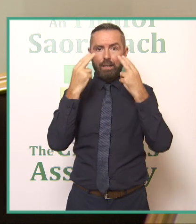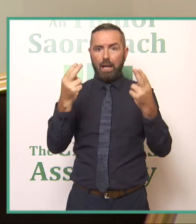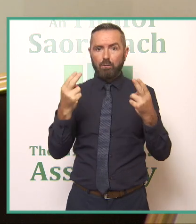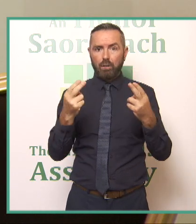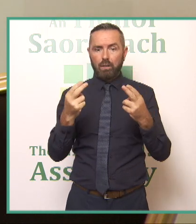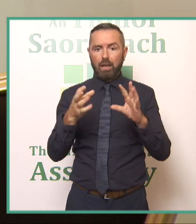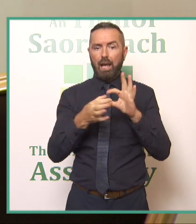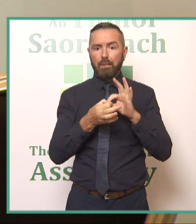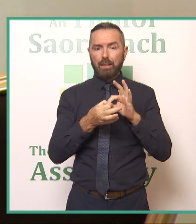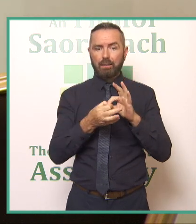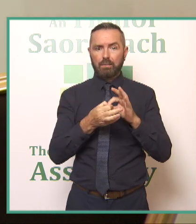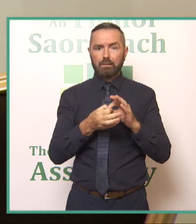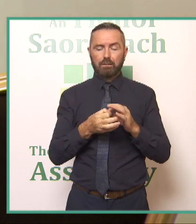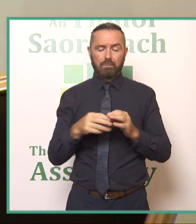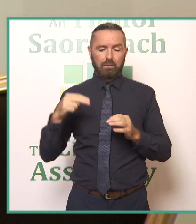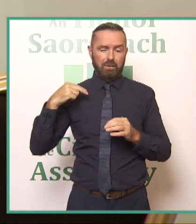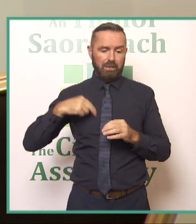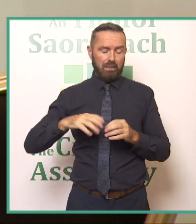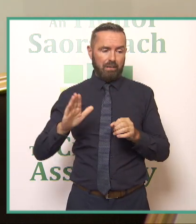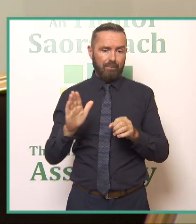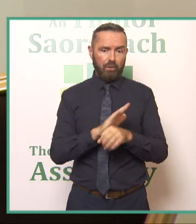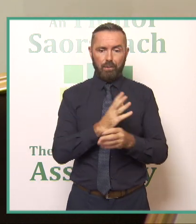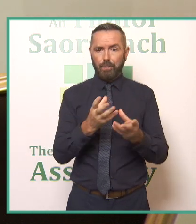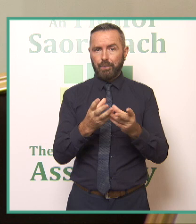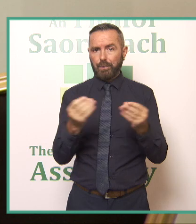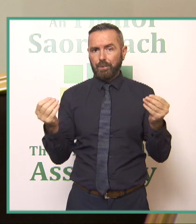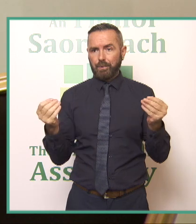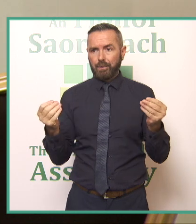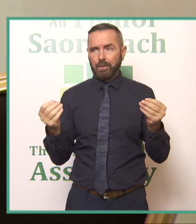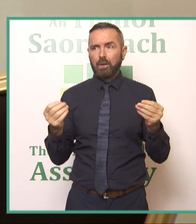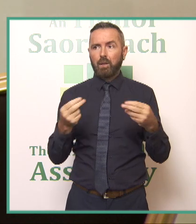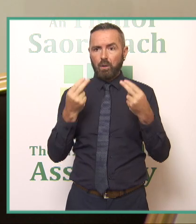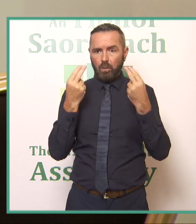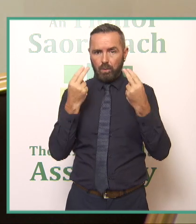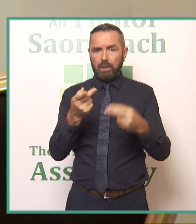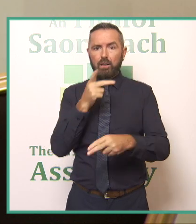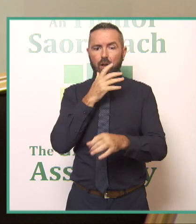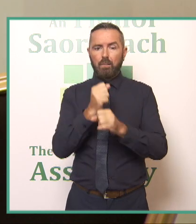been practically almost completely obliterated and we need to be talking about bringing them